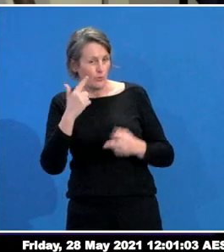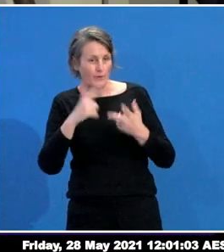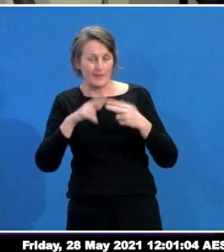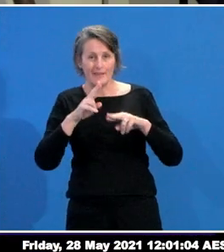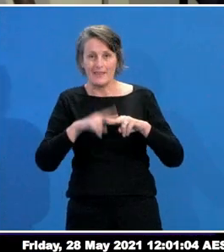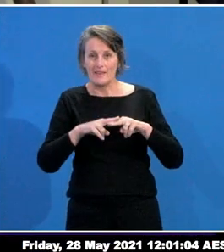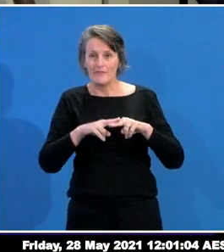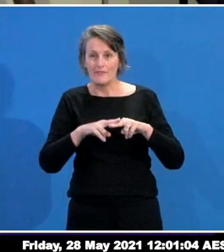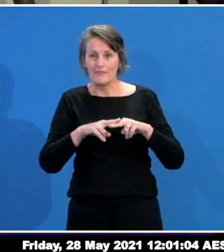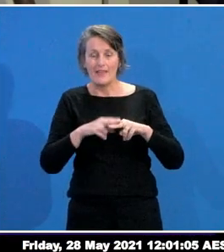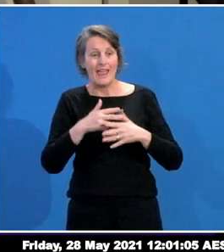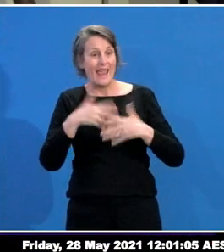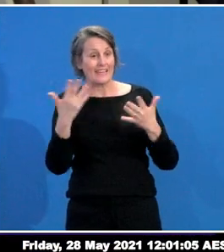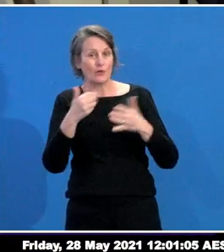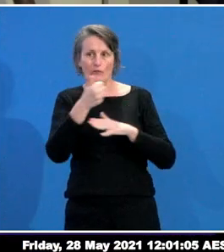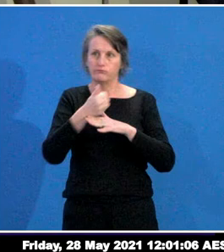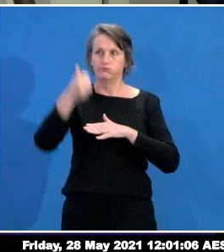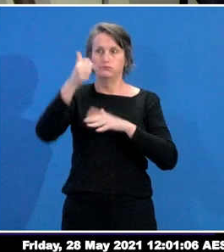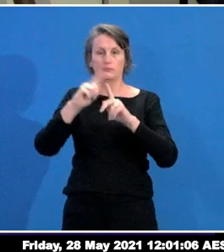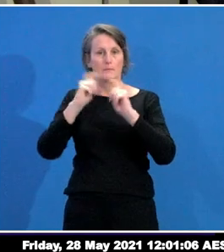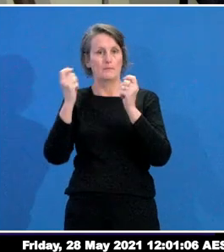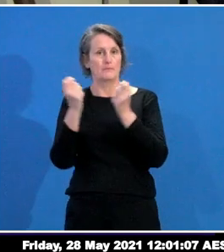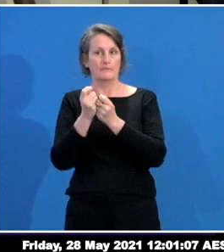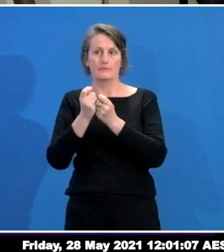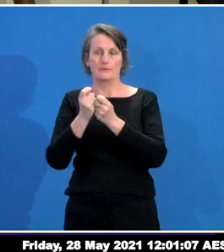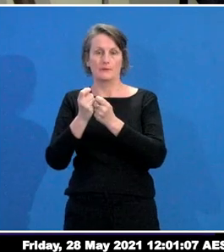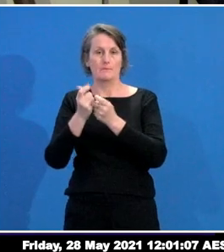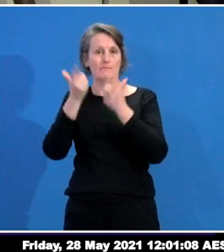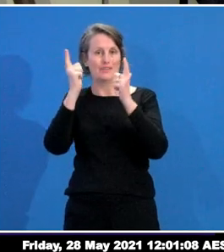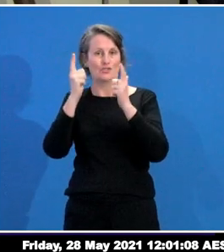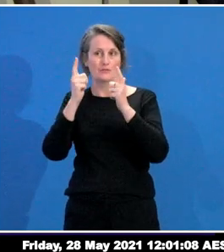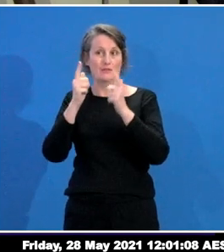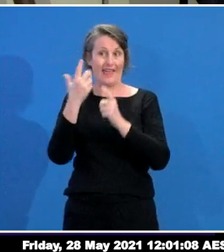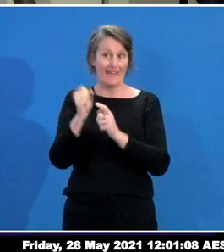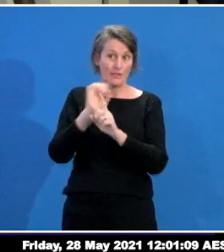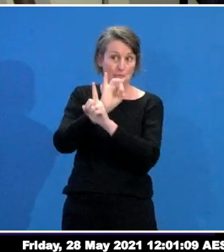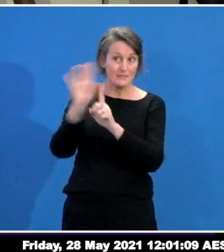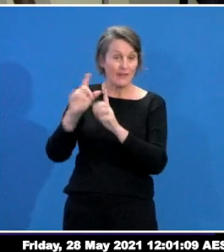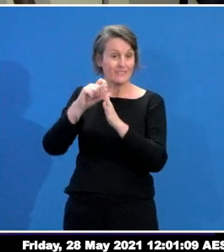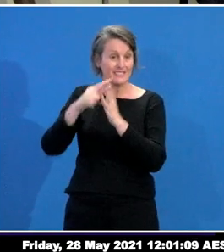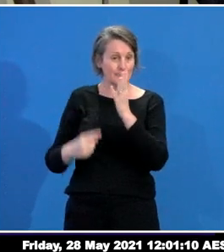of the senior leadership team have lived experience as people with disability and you said not to your knowledge.